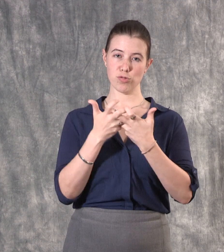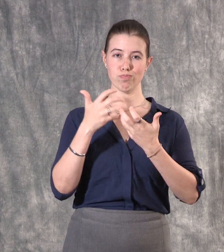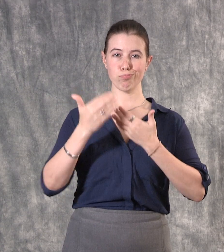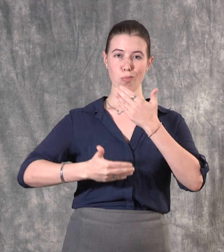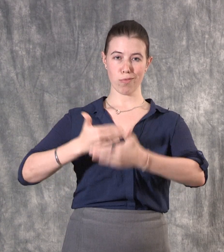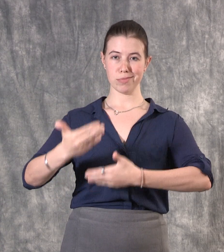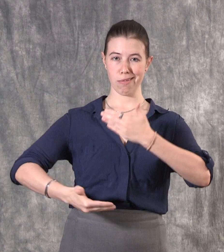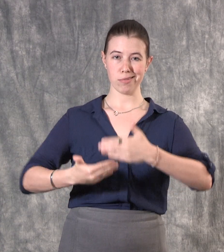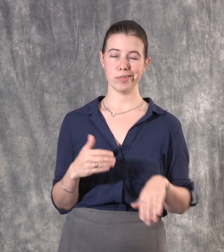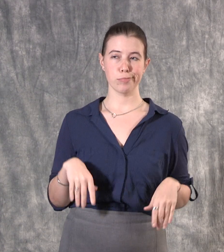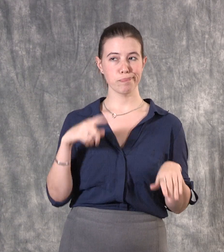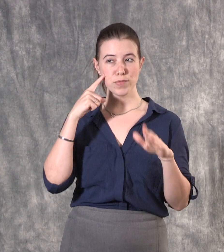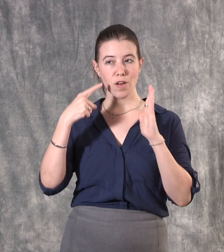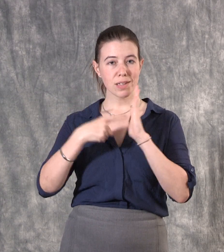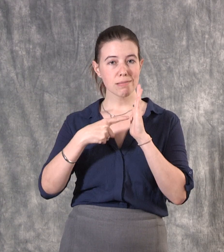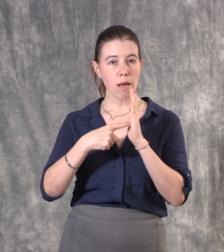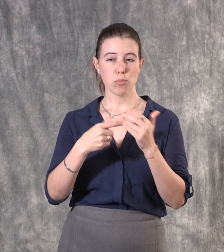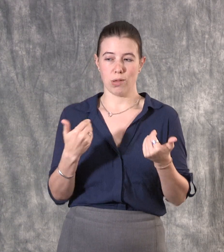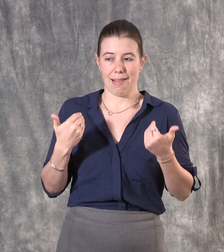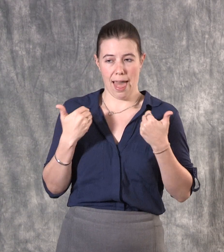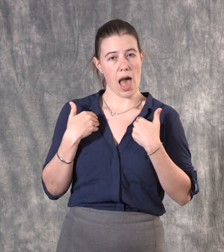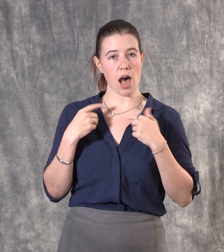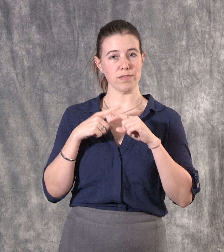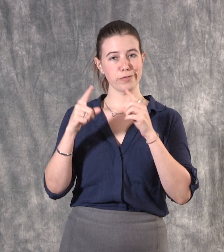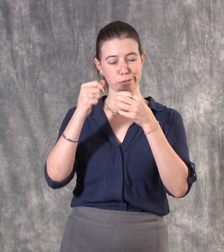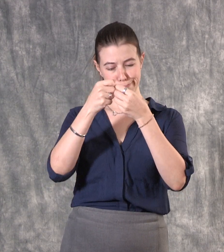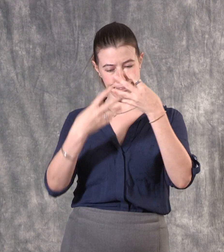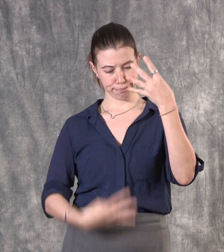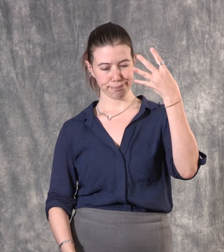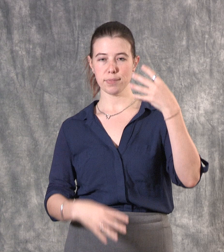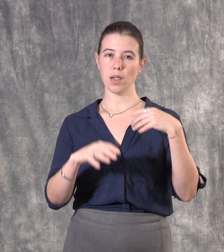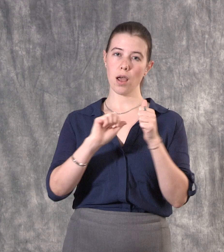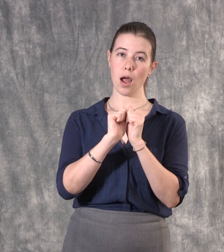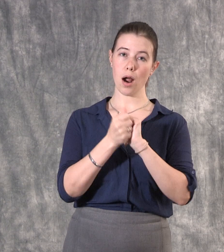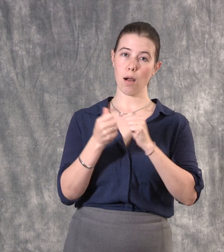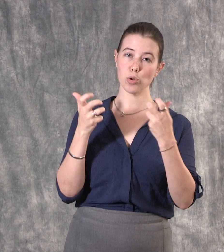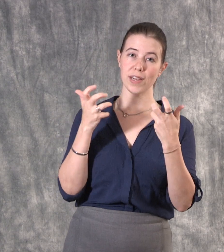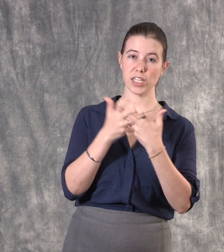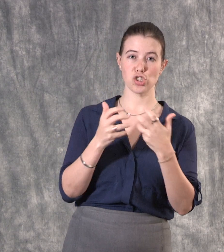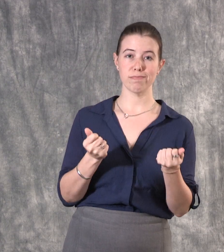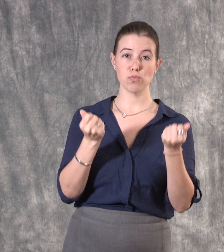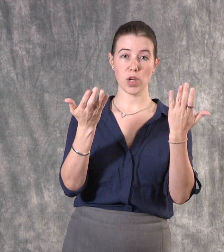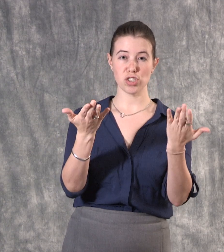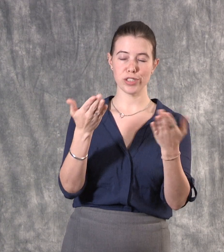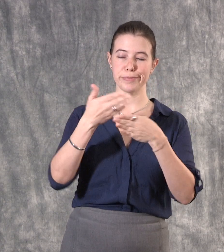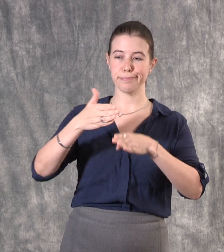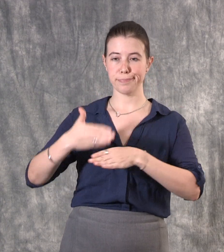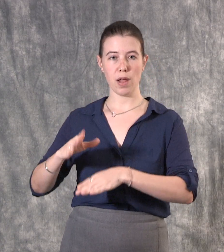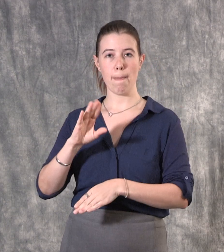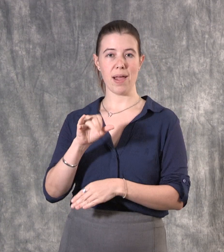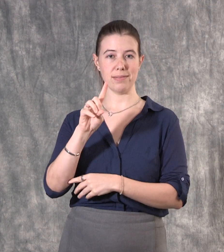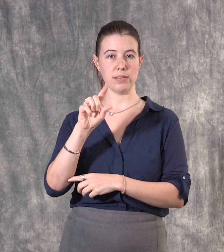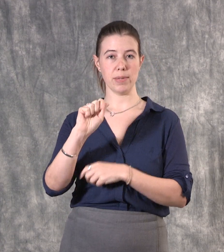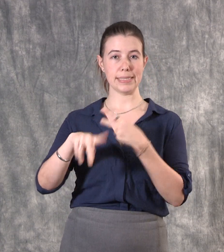accommodations process. For example they have many accommodation suggestions divided by